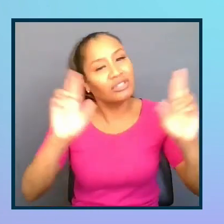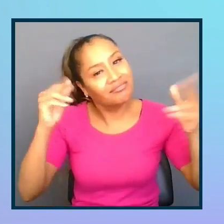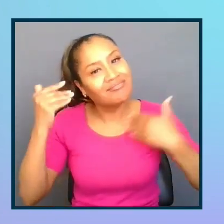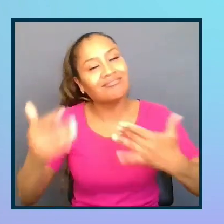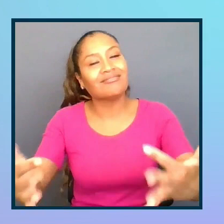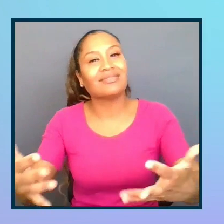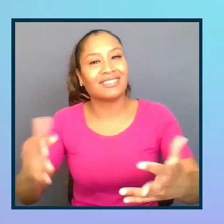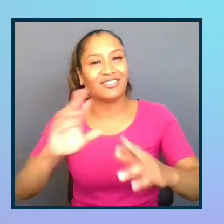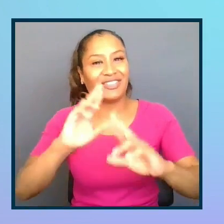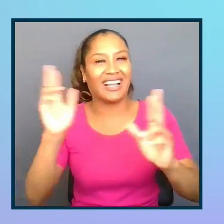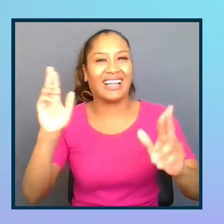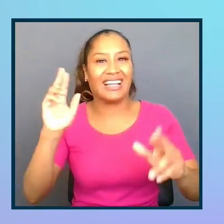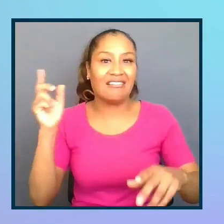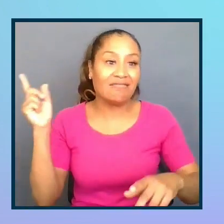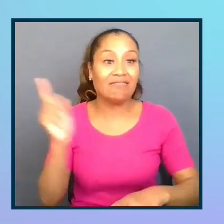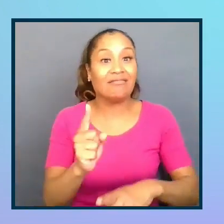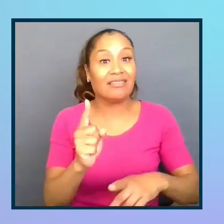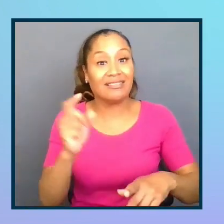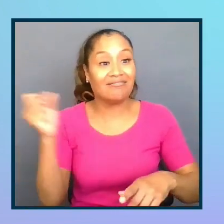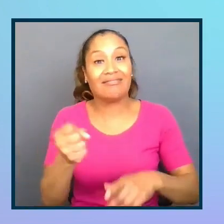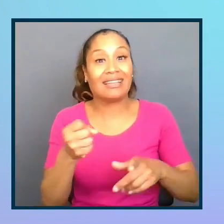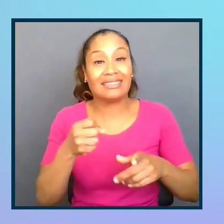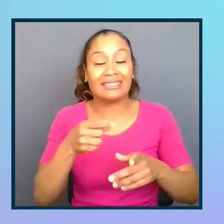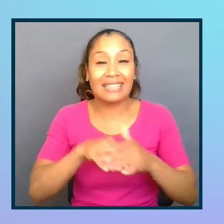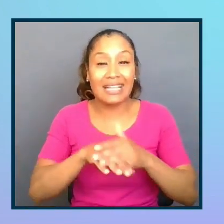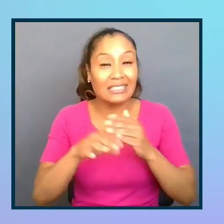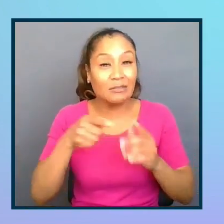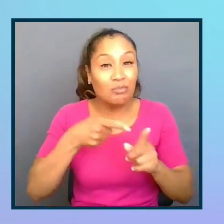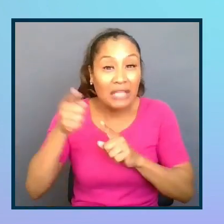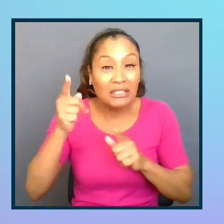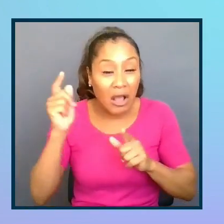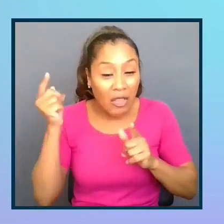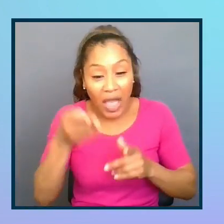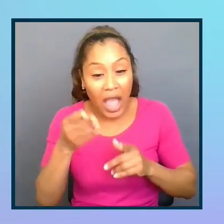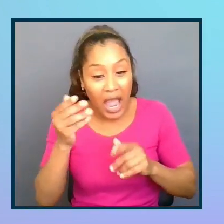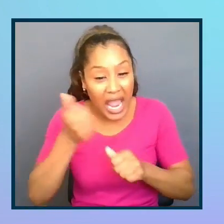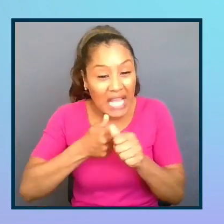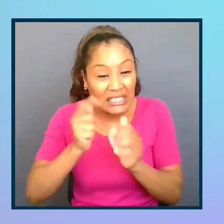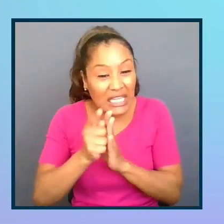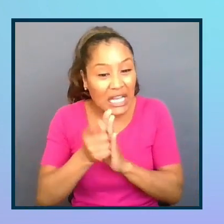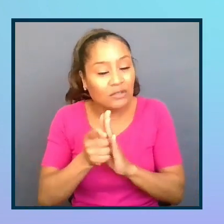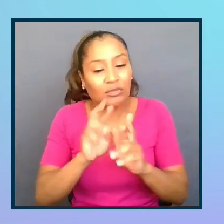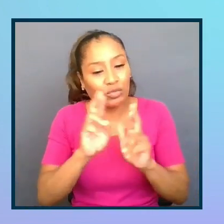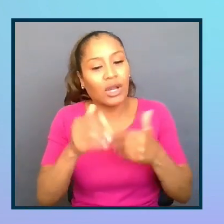at every sort of second, hopefully at some point, we'll be able to step back a little bit